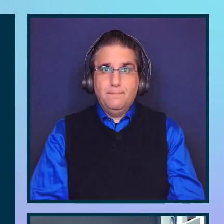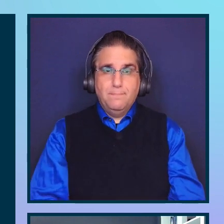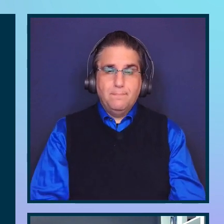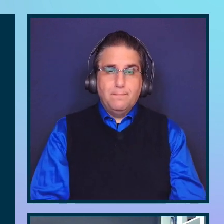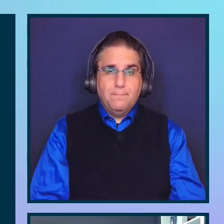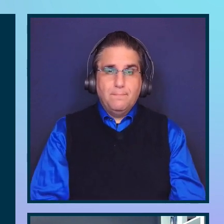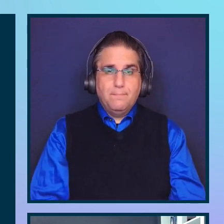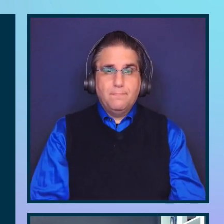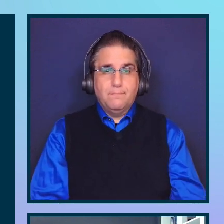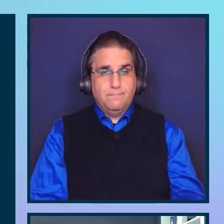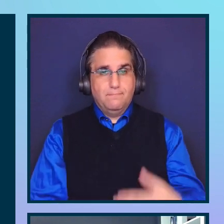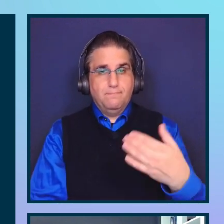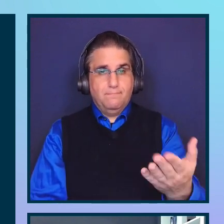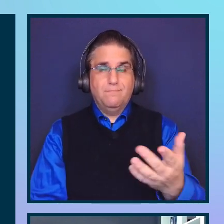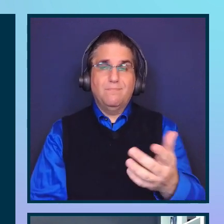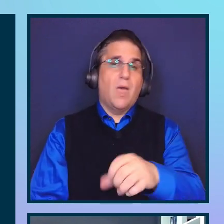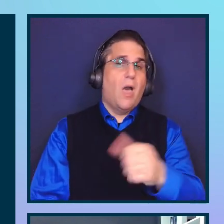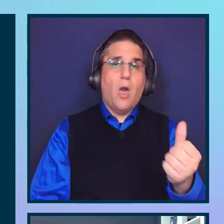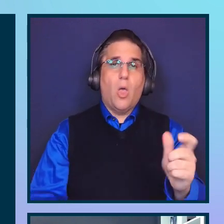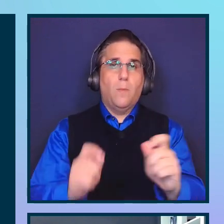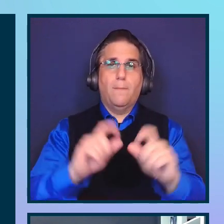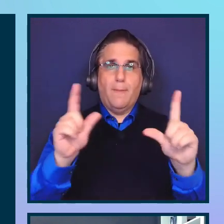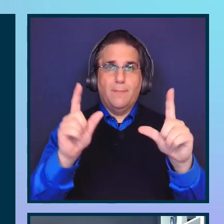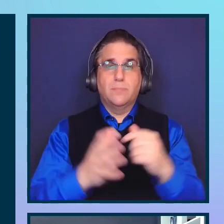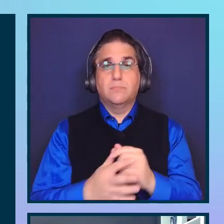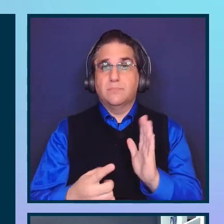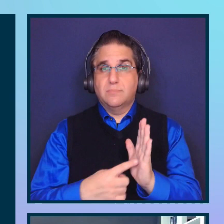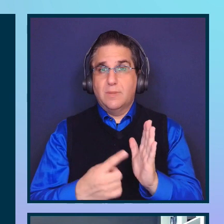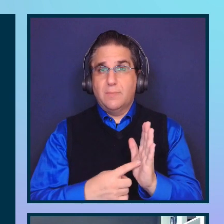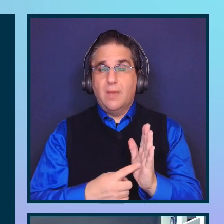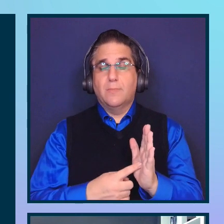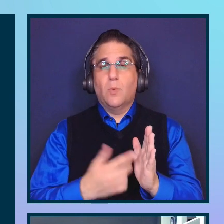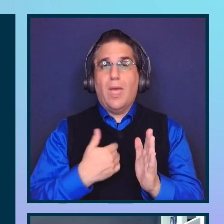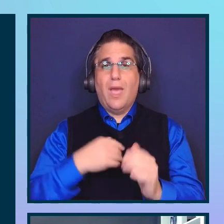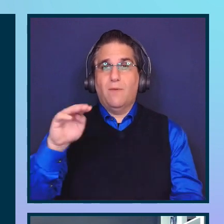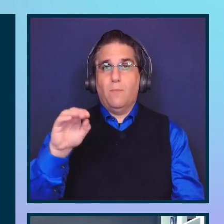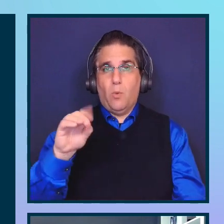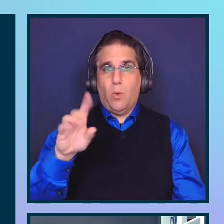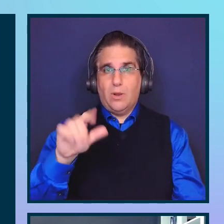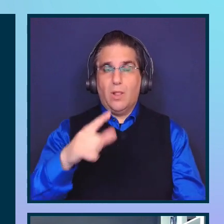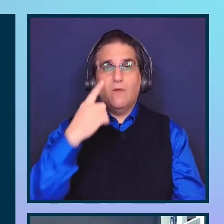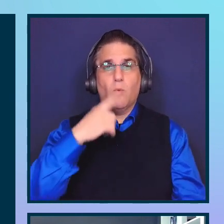Other ones that appear, you're browsing, you're navigating on screen to have a model that is a discount. So you're navigating, you're browsing, and boom,